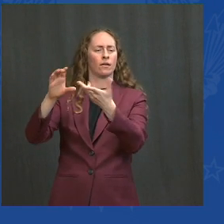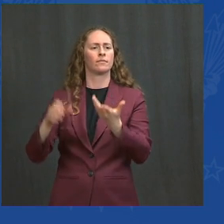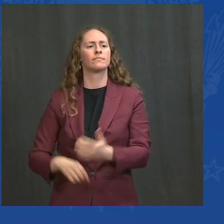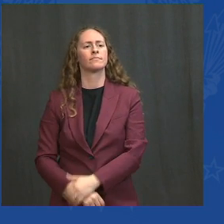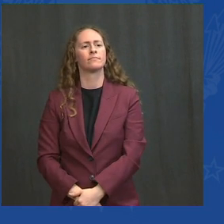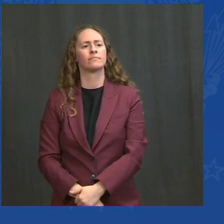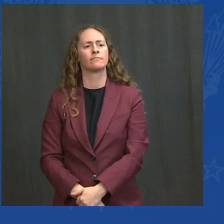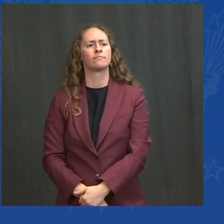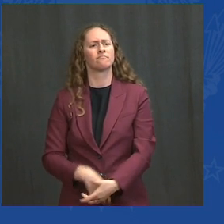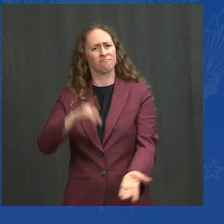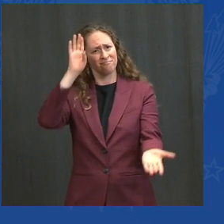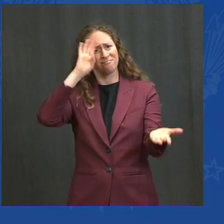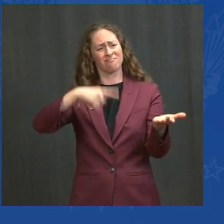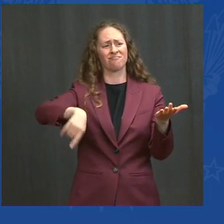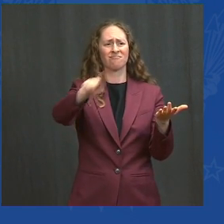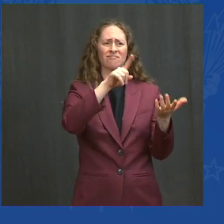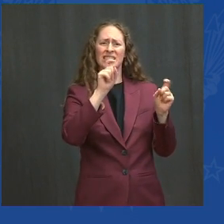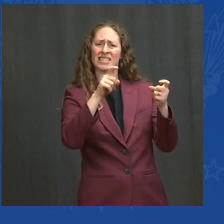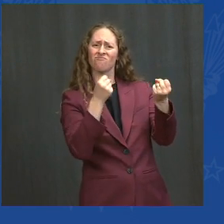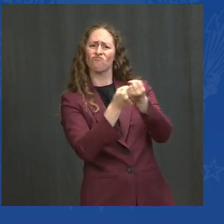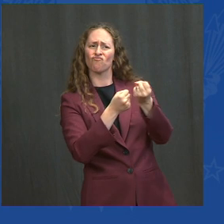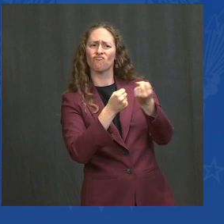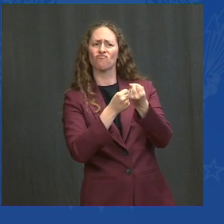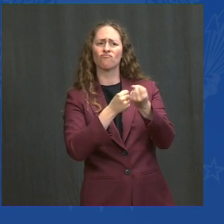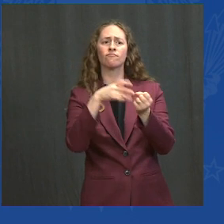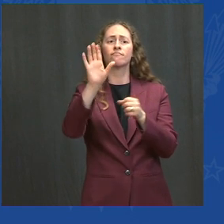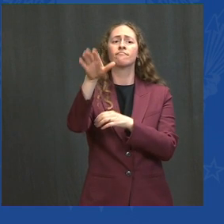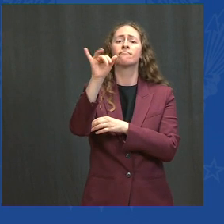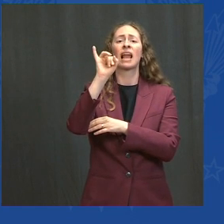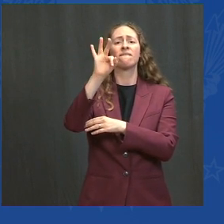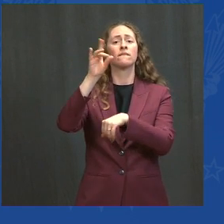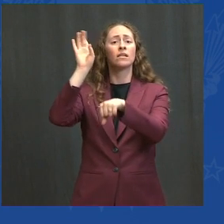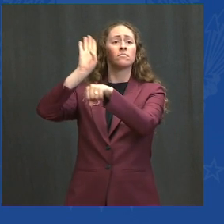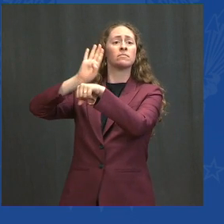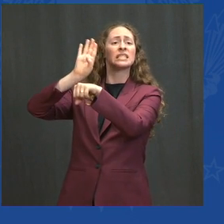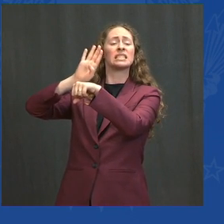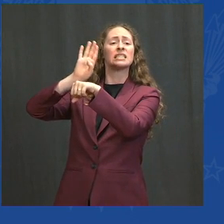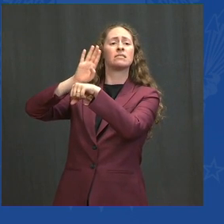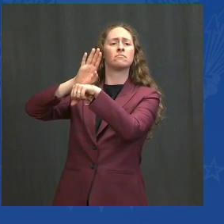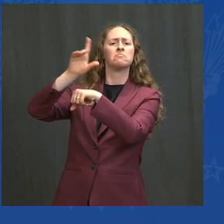If we just raise the corporate tax to 28 percent -- it used to be 35 percent.